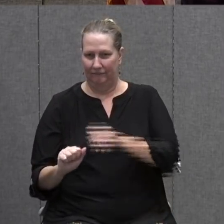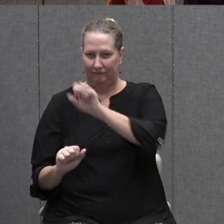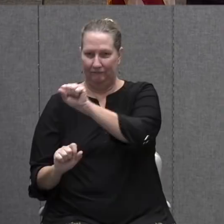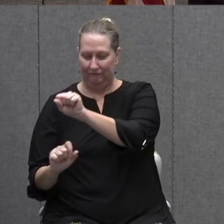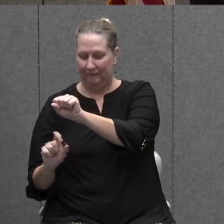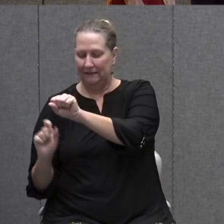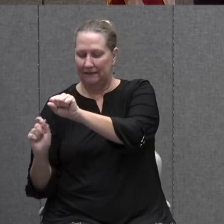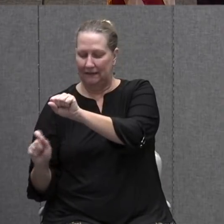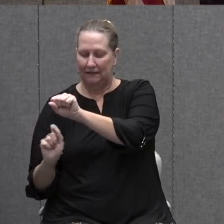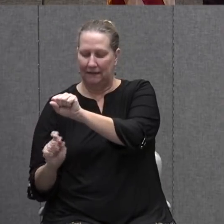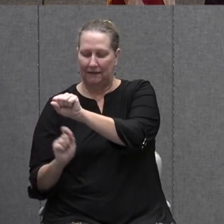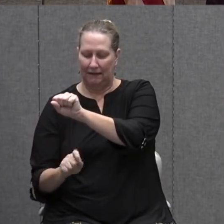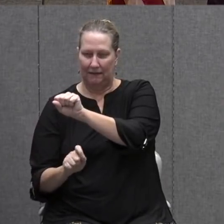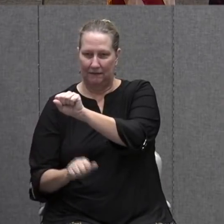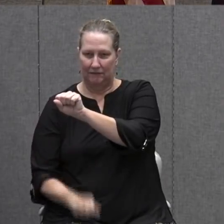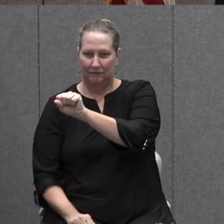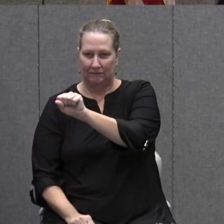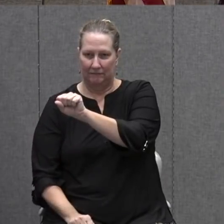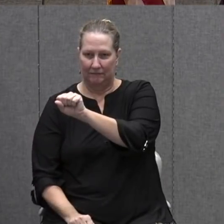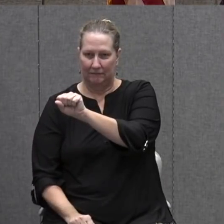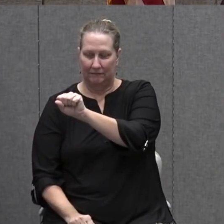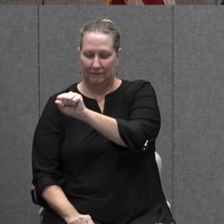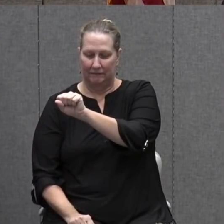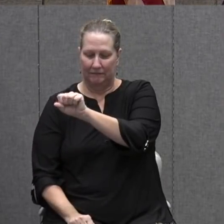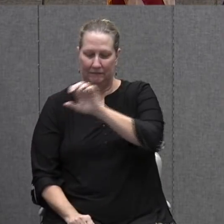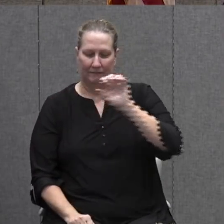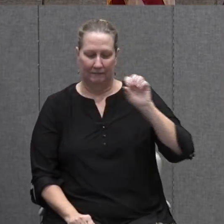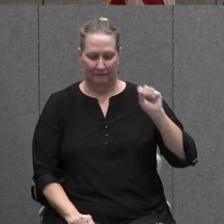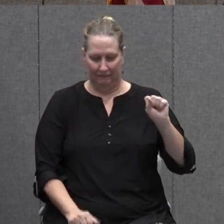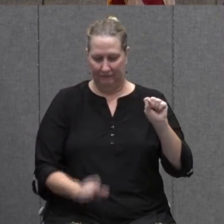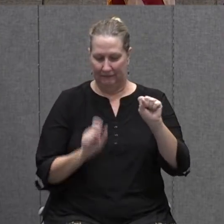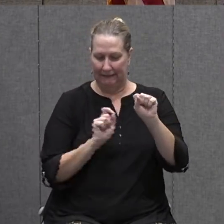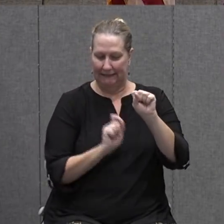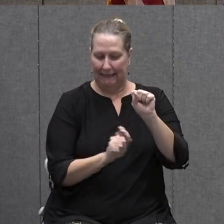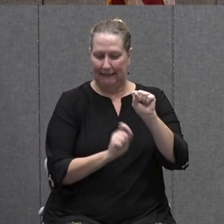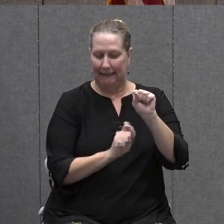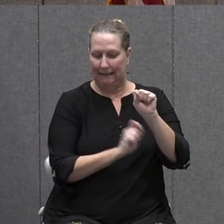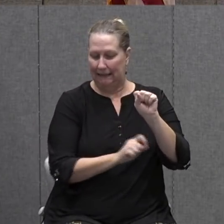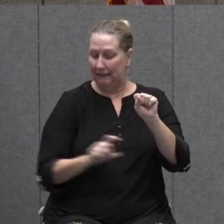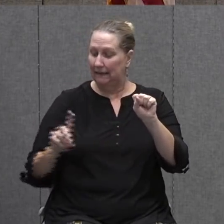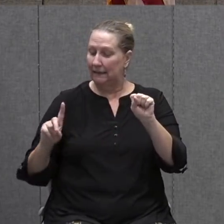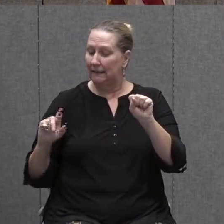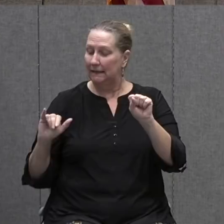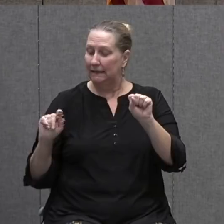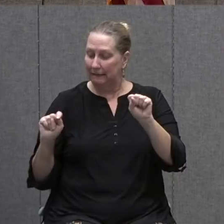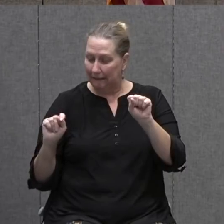So I'm gonna repeat this pattern over here. (marker scribbling)